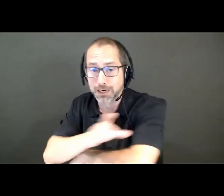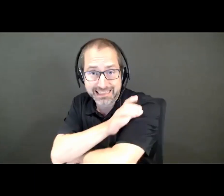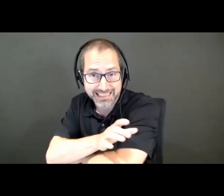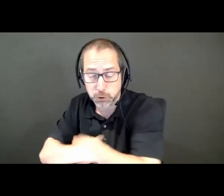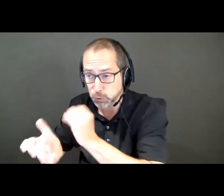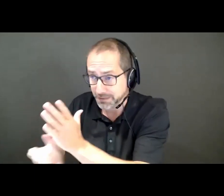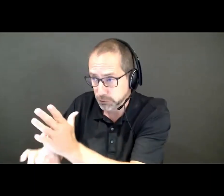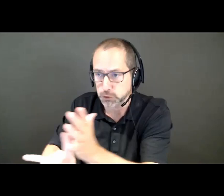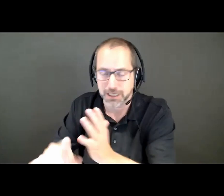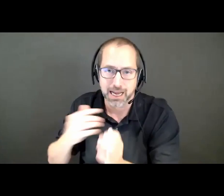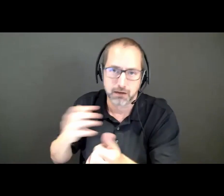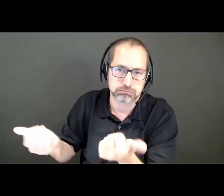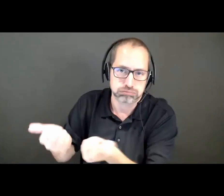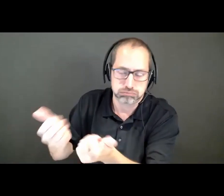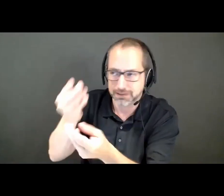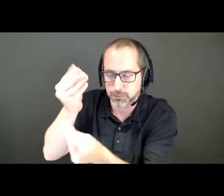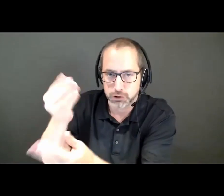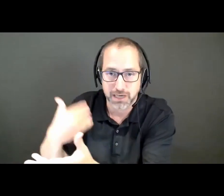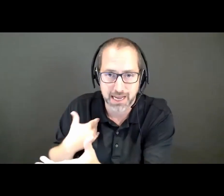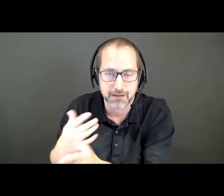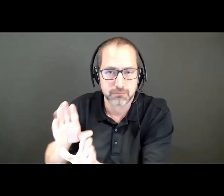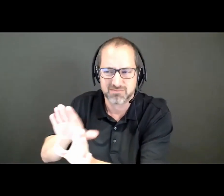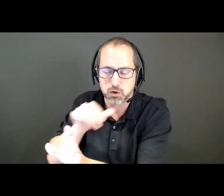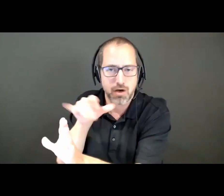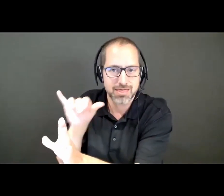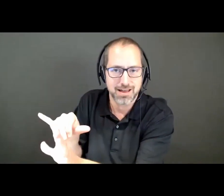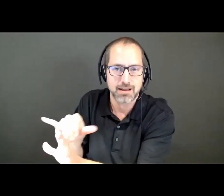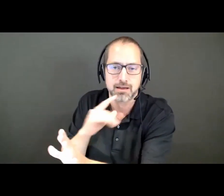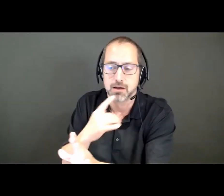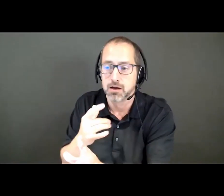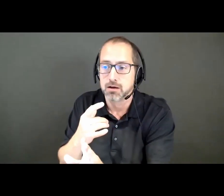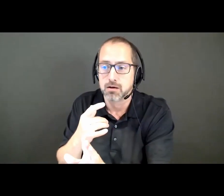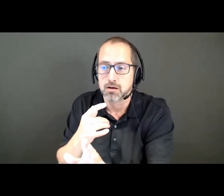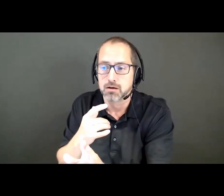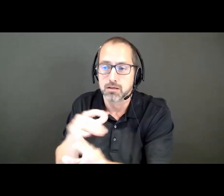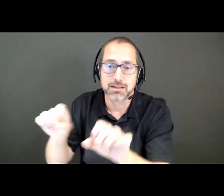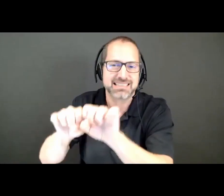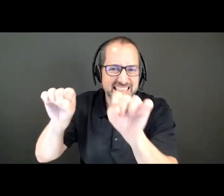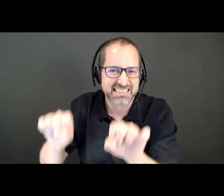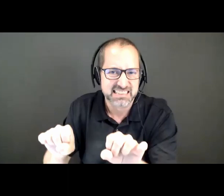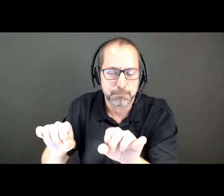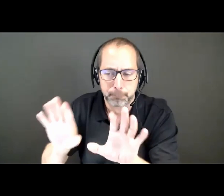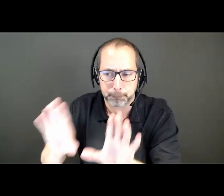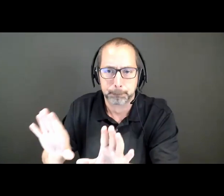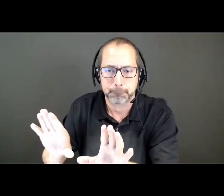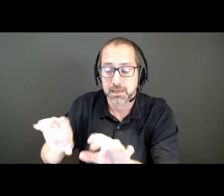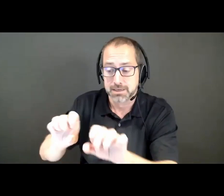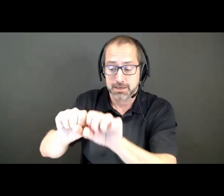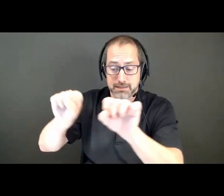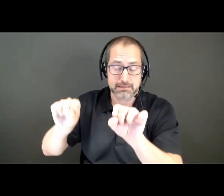there is quite a lot. Okay? I'm talking about the system, okay, and how the system can be adapted or